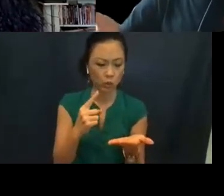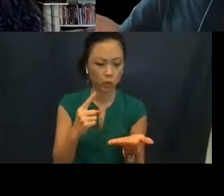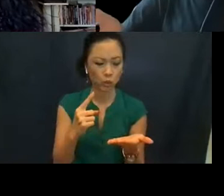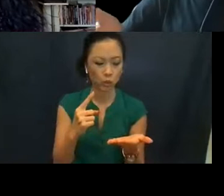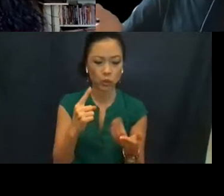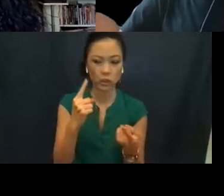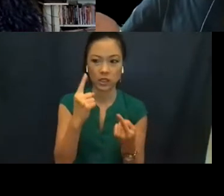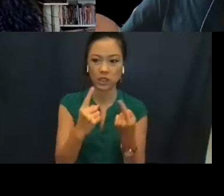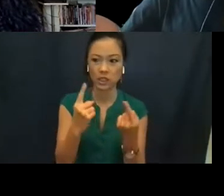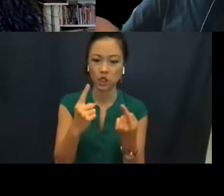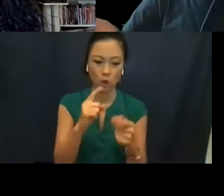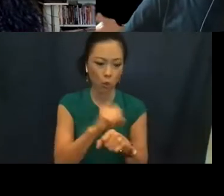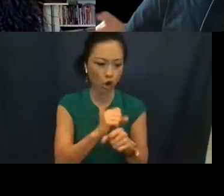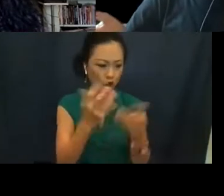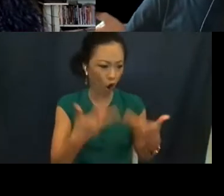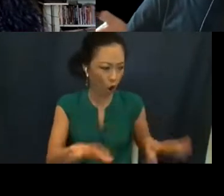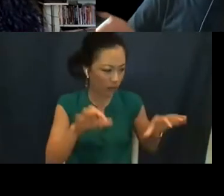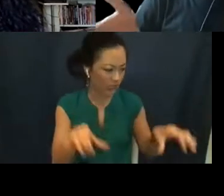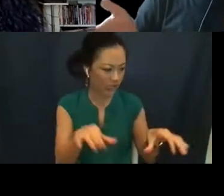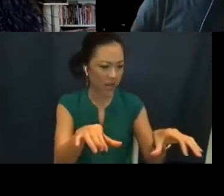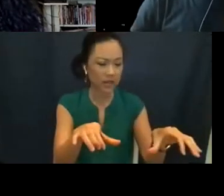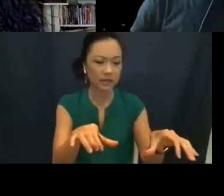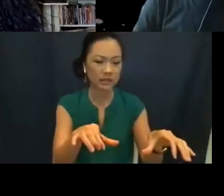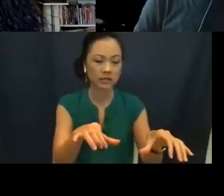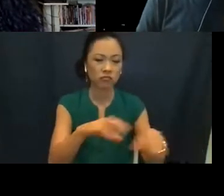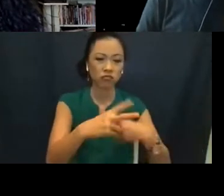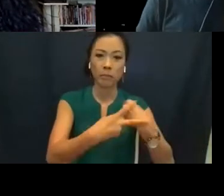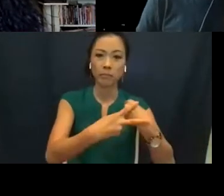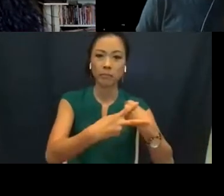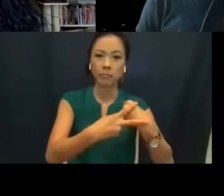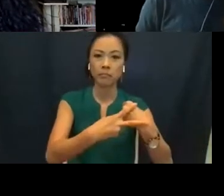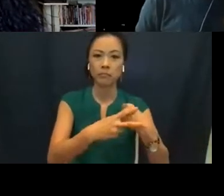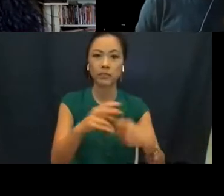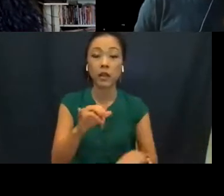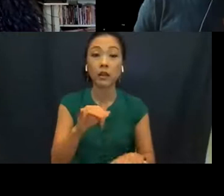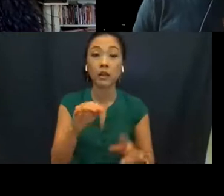I'm thinking of Sidney's work that was addressing the moment of the time